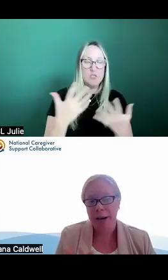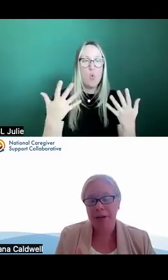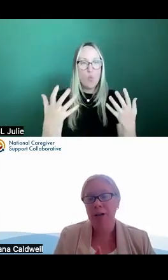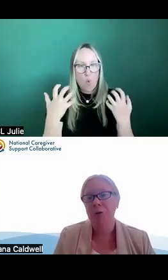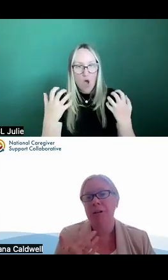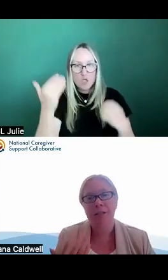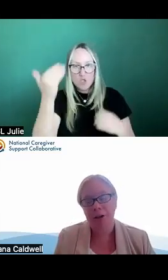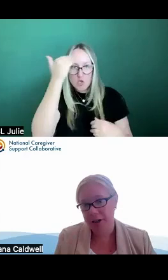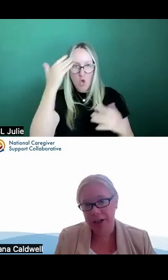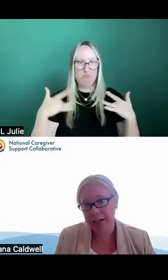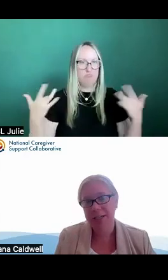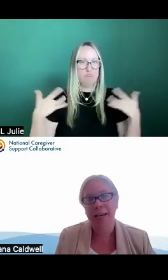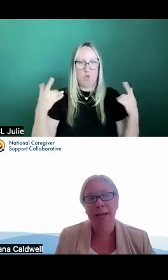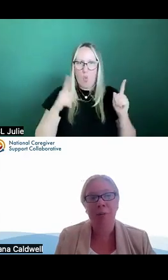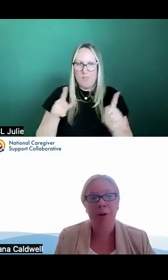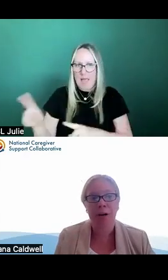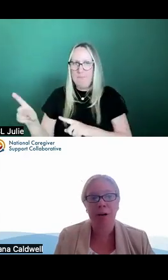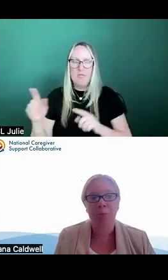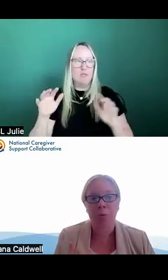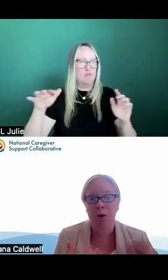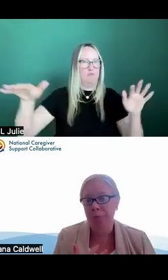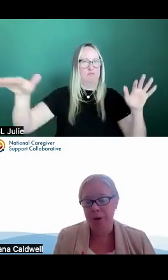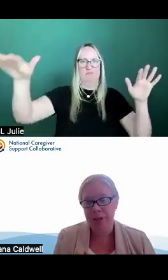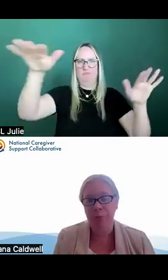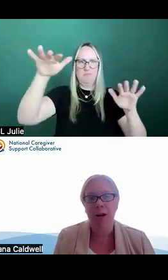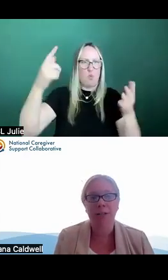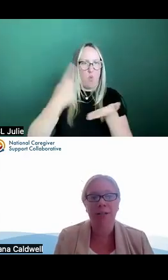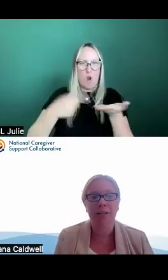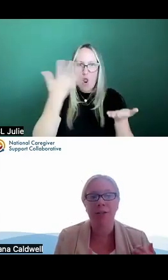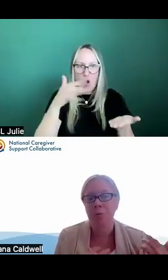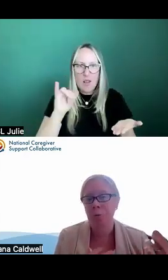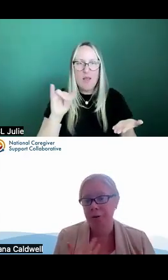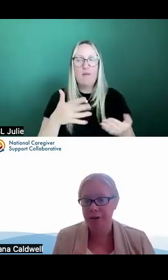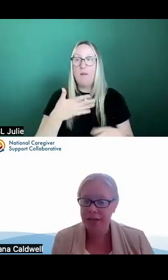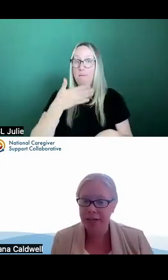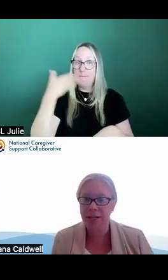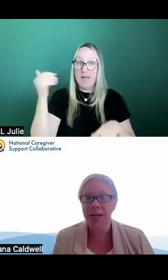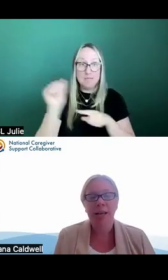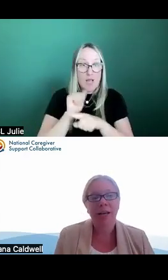happening, what is the current landscape, what are the promising practices, what are the needs,